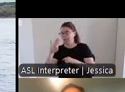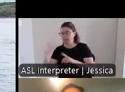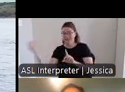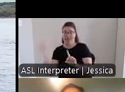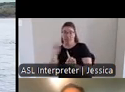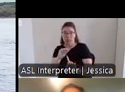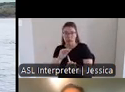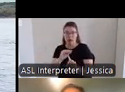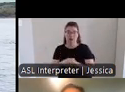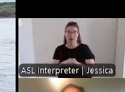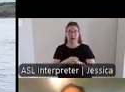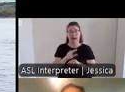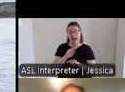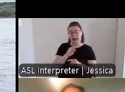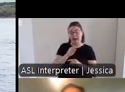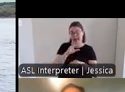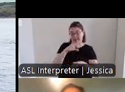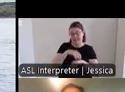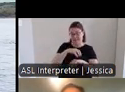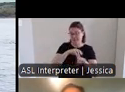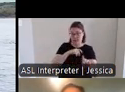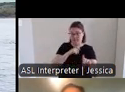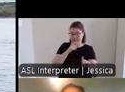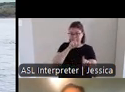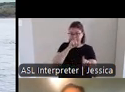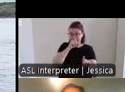And what Manifold doesn't really tell you in their accessibility documentation,